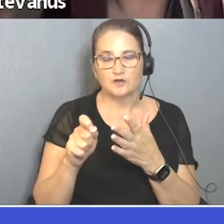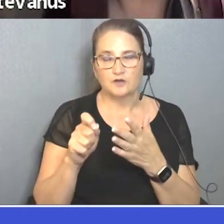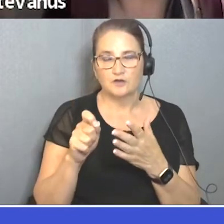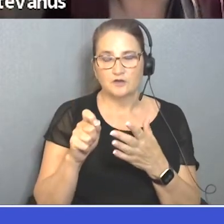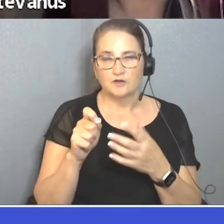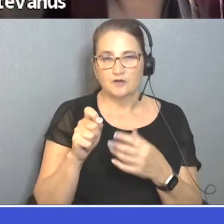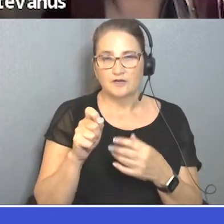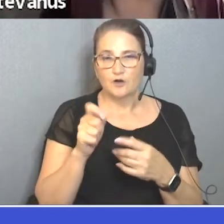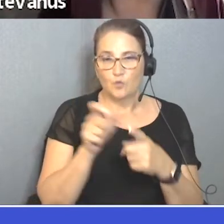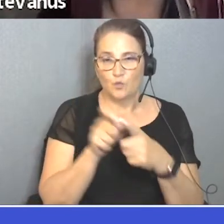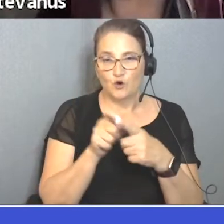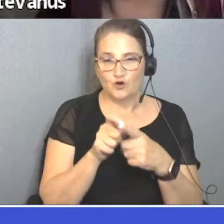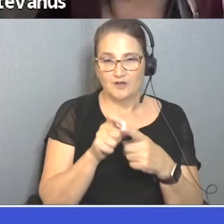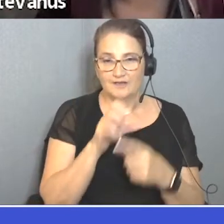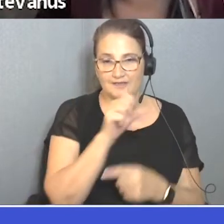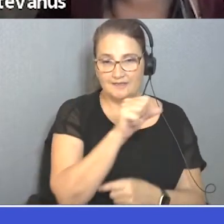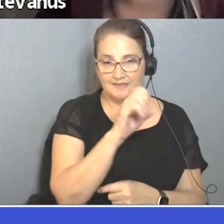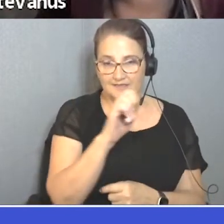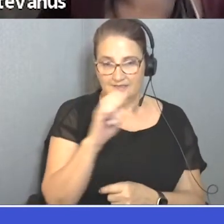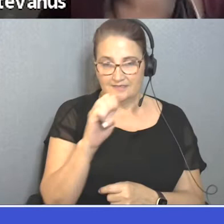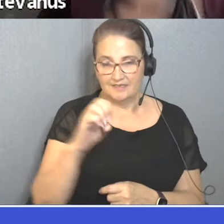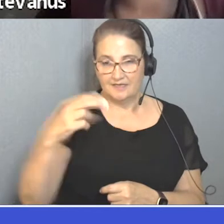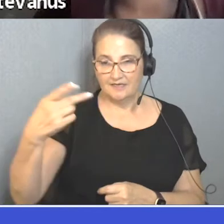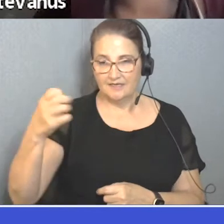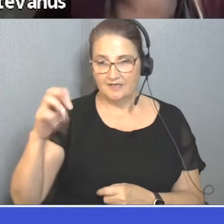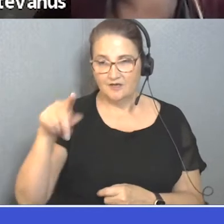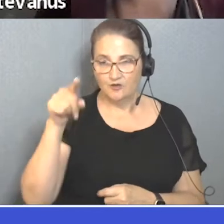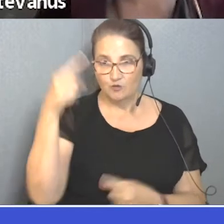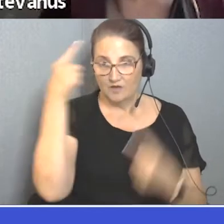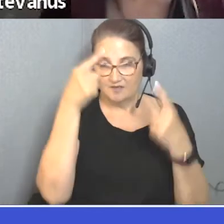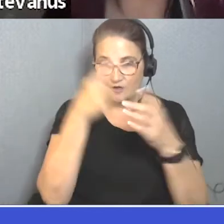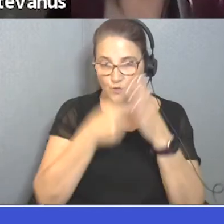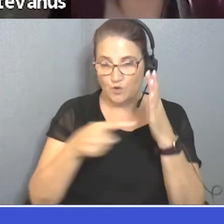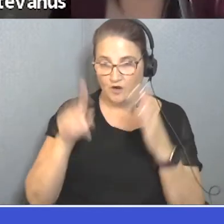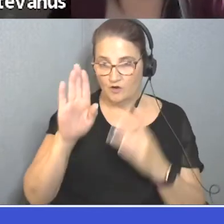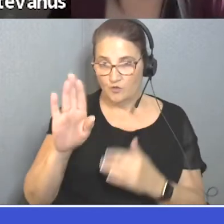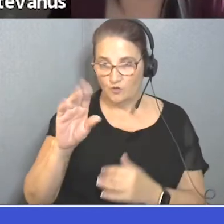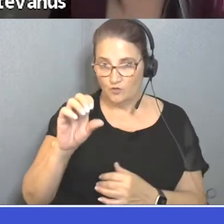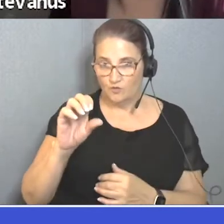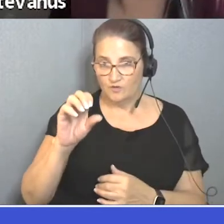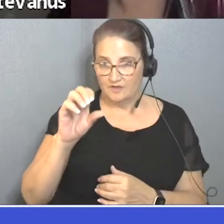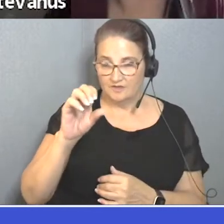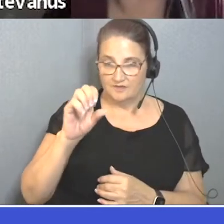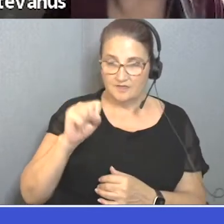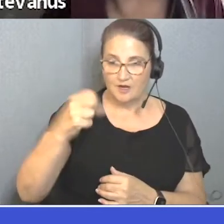second canvas write the words "see" and "hear" and consider what your stakeholder is seeing and hearing, again, this time in